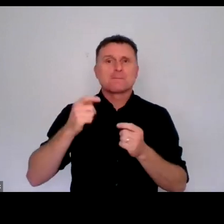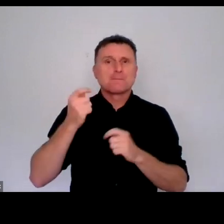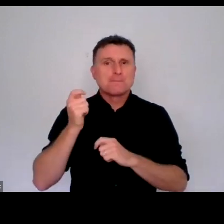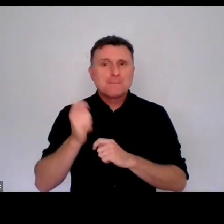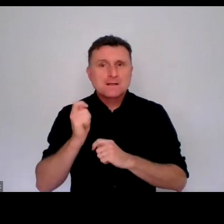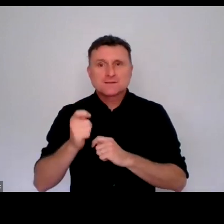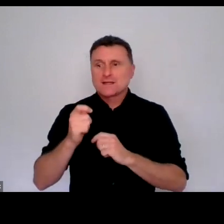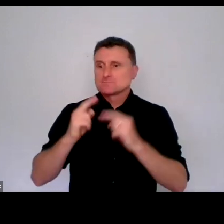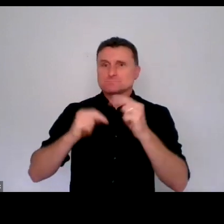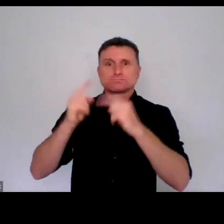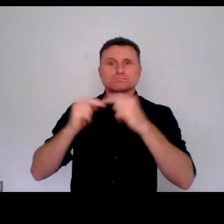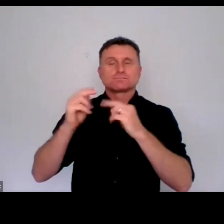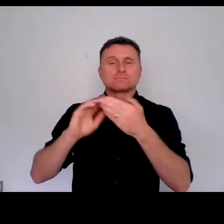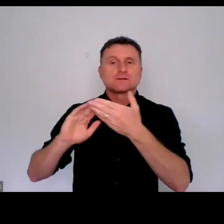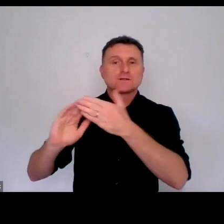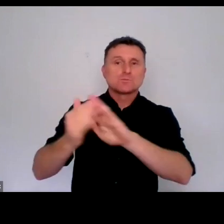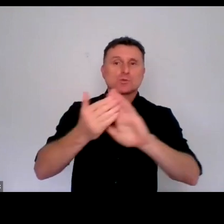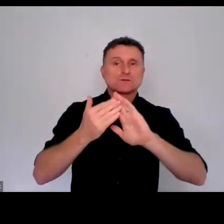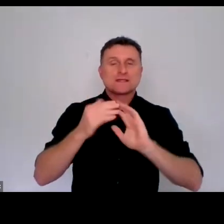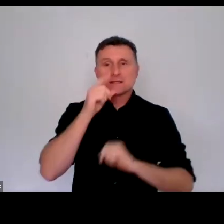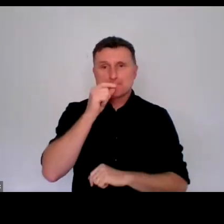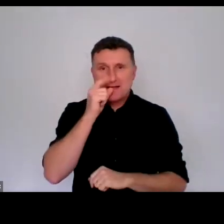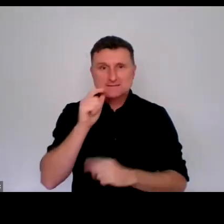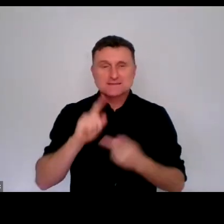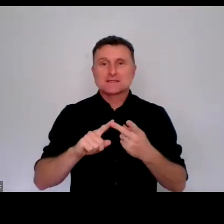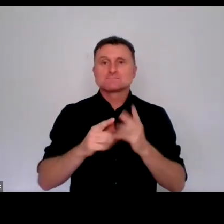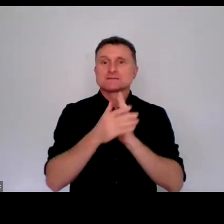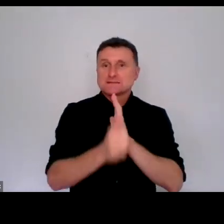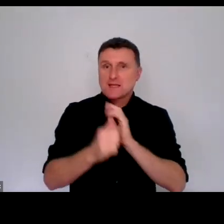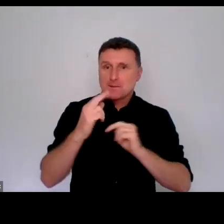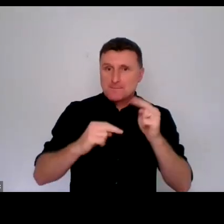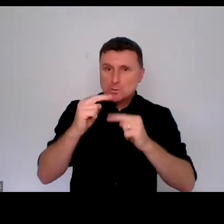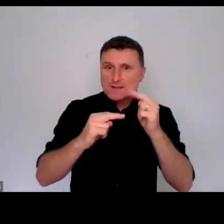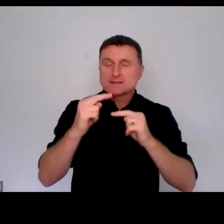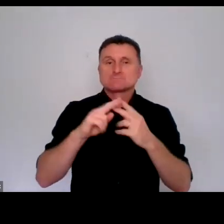capability building and leadership, and I’m really looking forward to that coming to fruition.